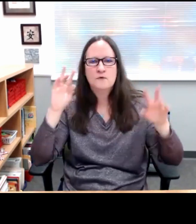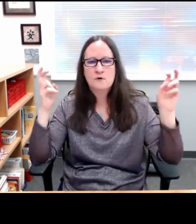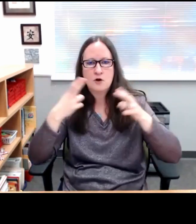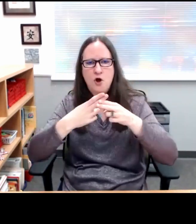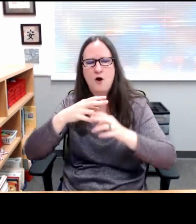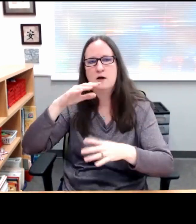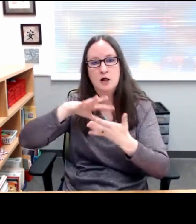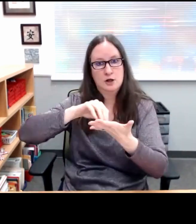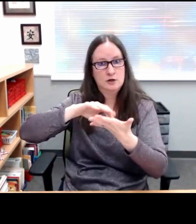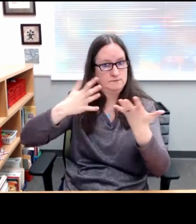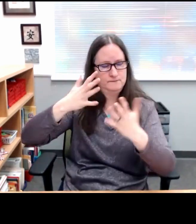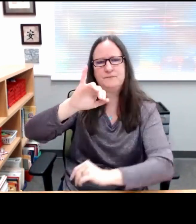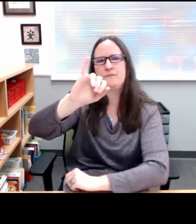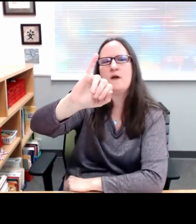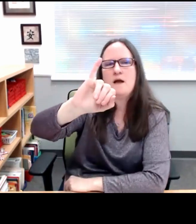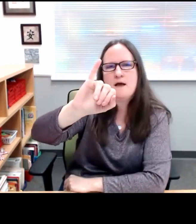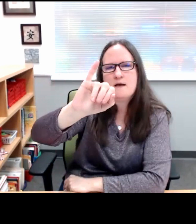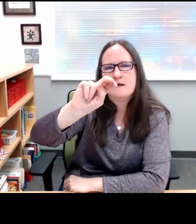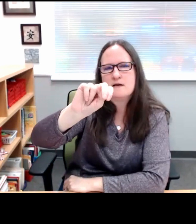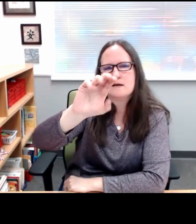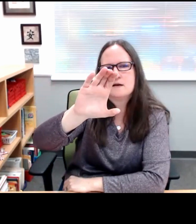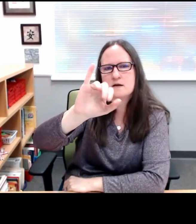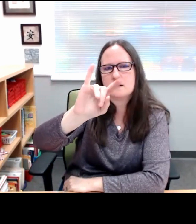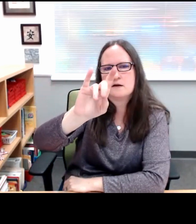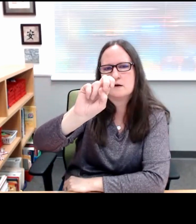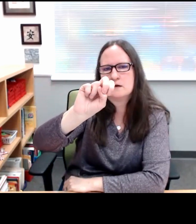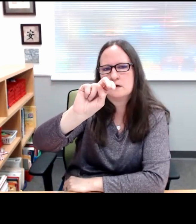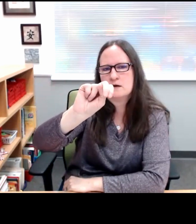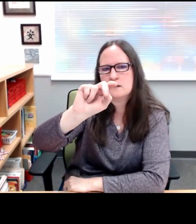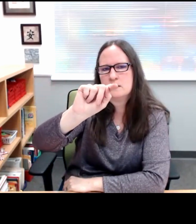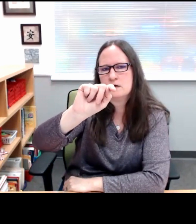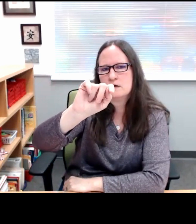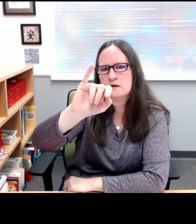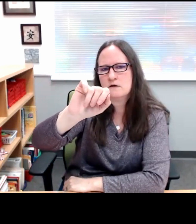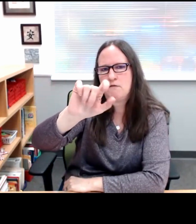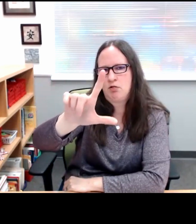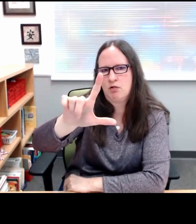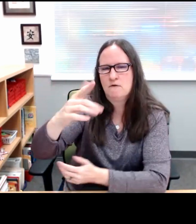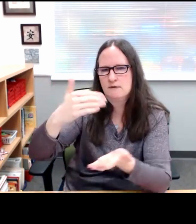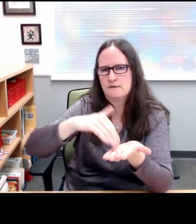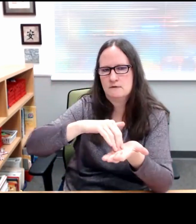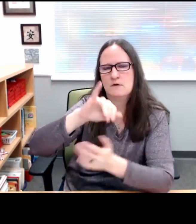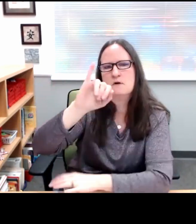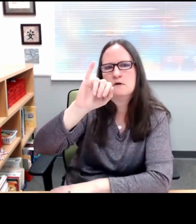the children will witness this and they're going to learn what we call incidental.